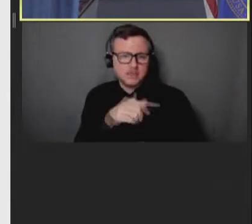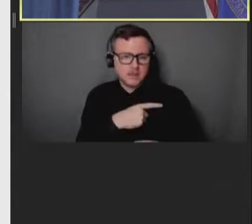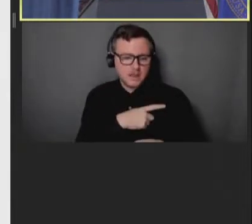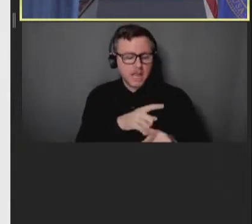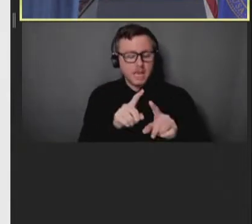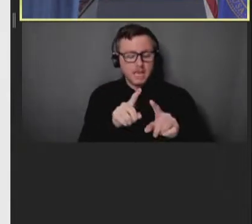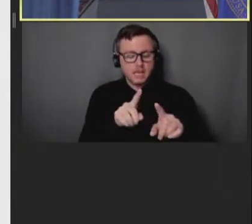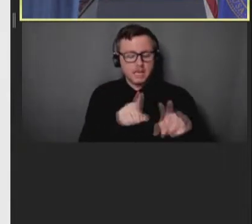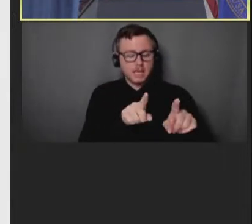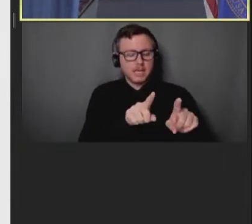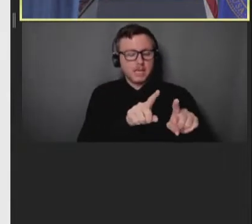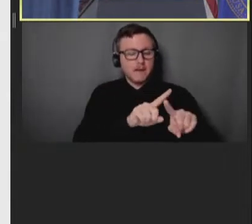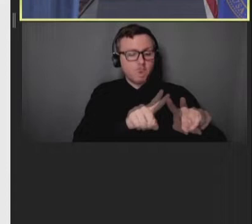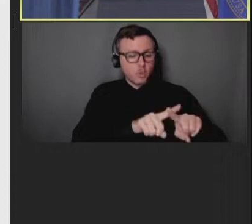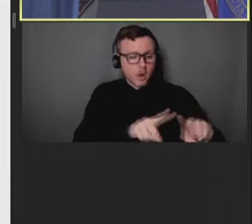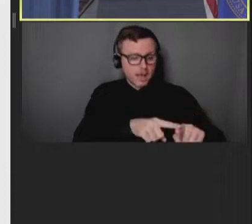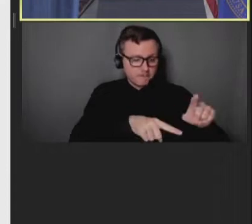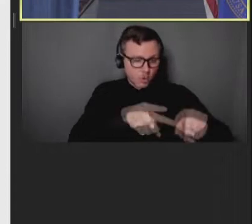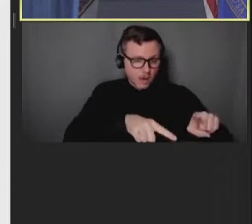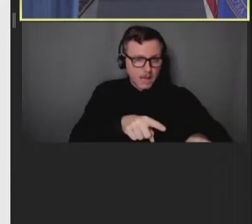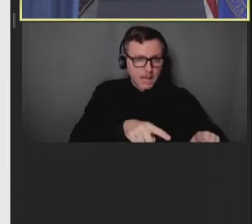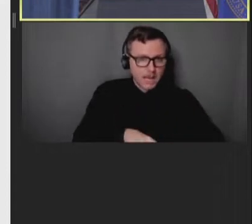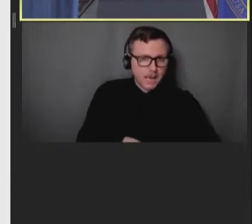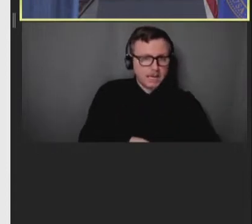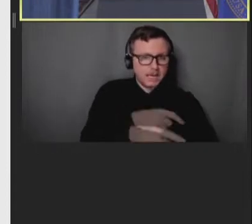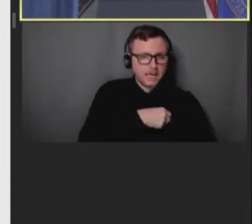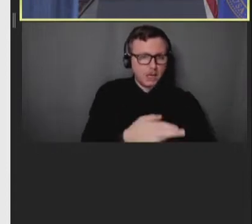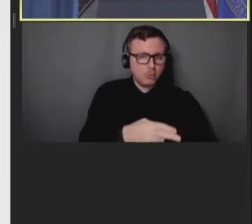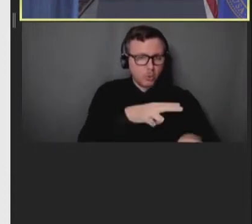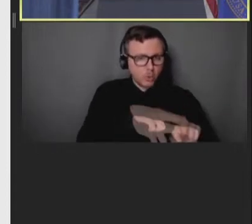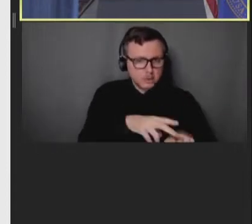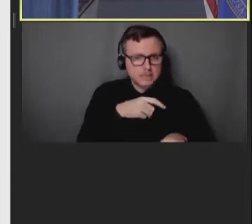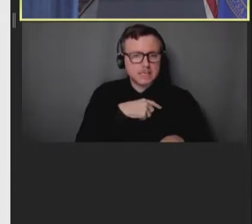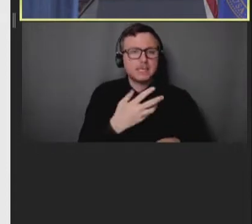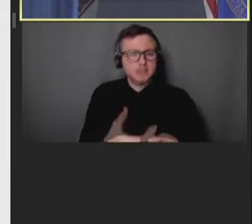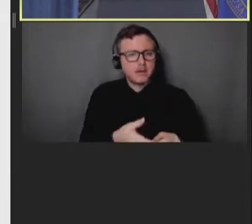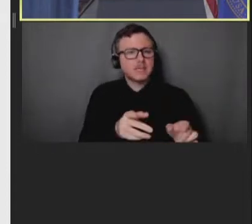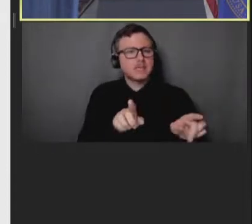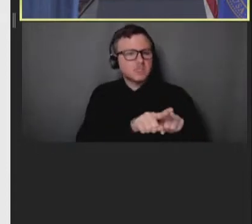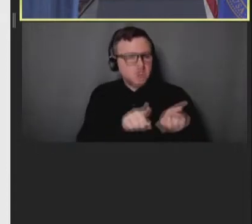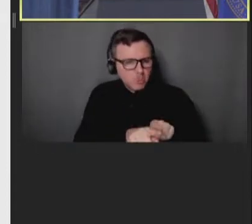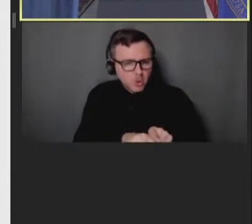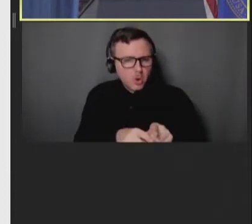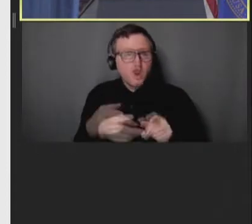responses. And the mRNA vaccines resulted in a higher antibody response in the first